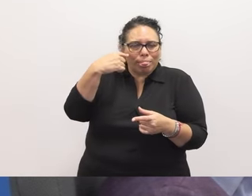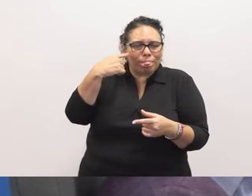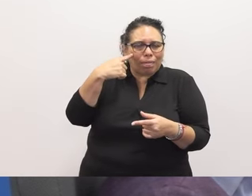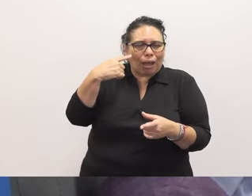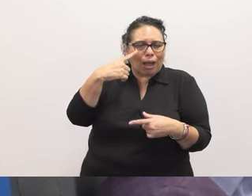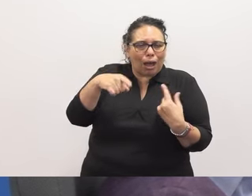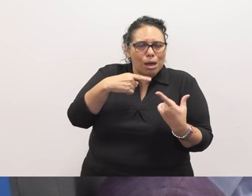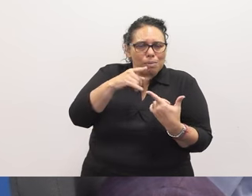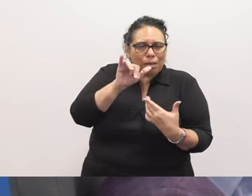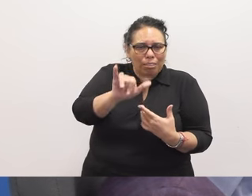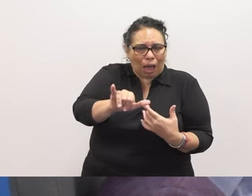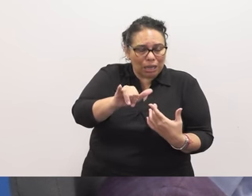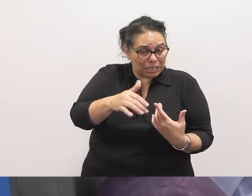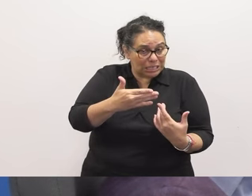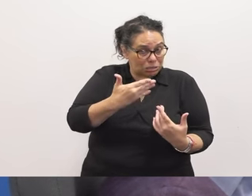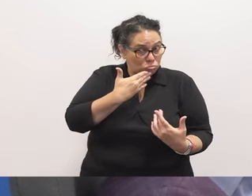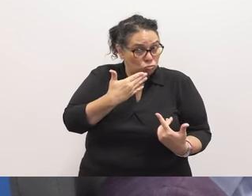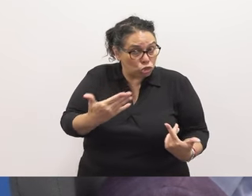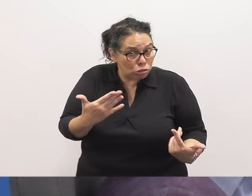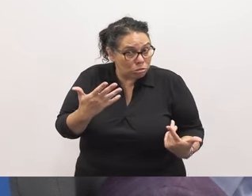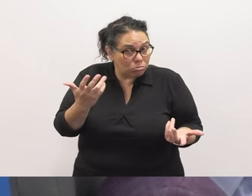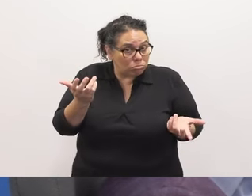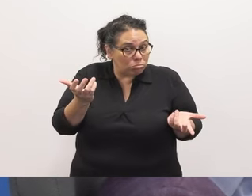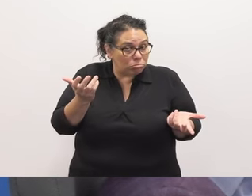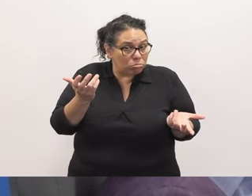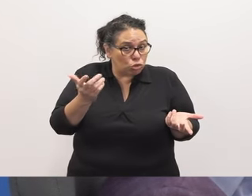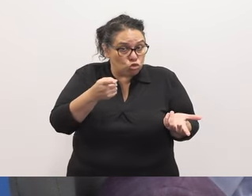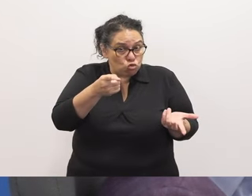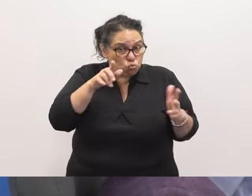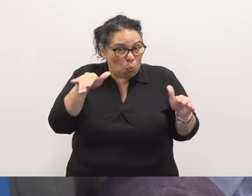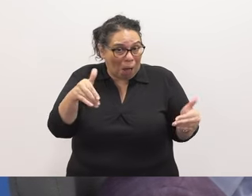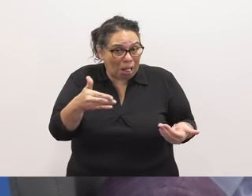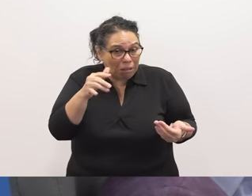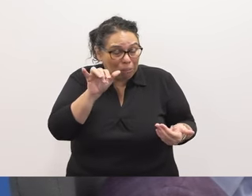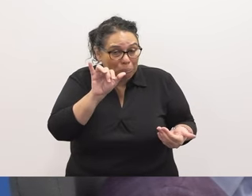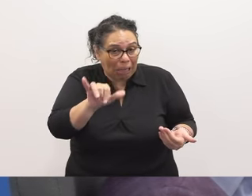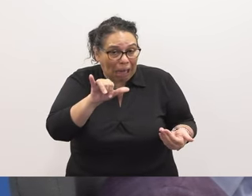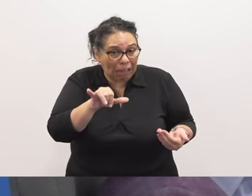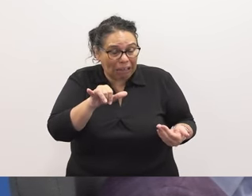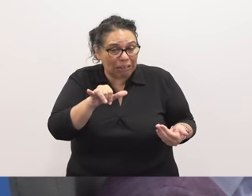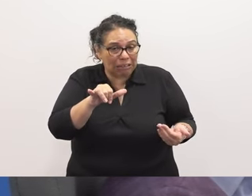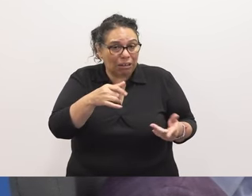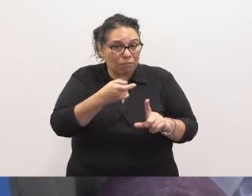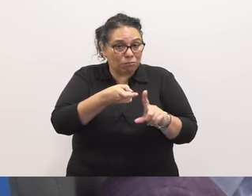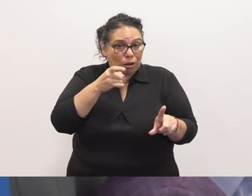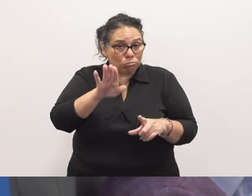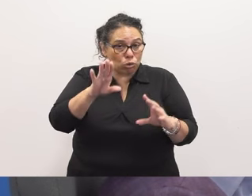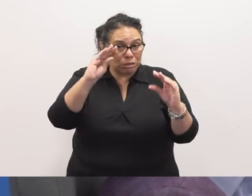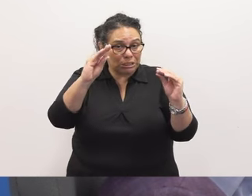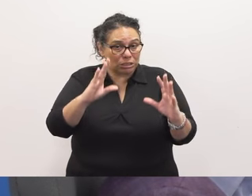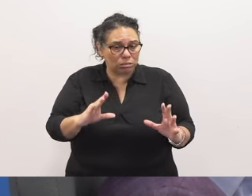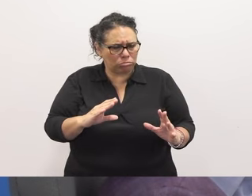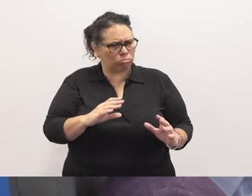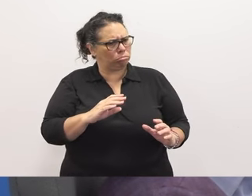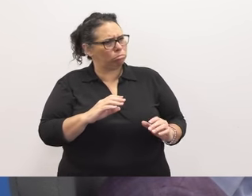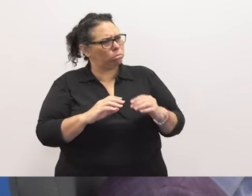Is that a welcome behavior in your teachers? [Winston] Oh yeah.